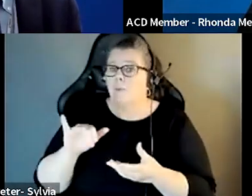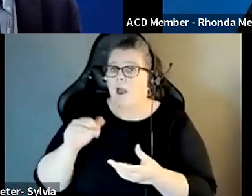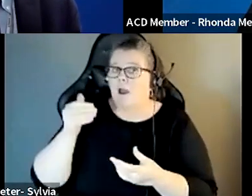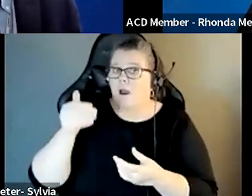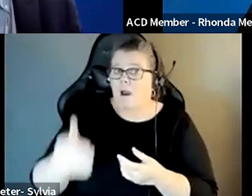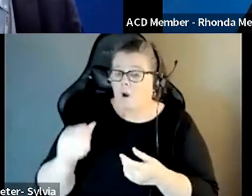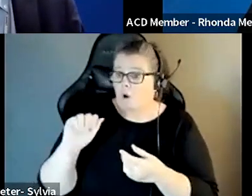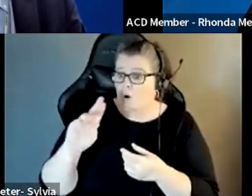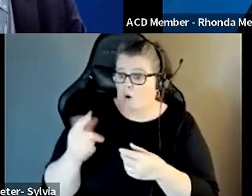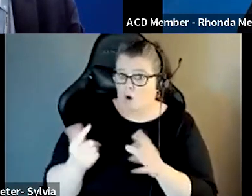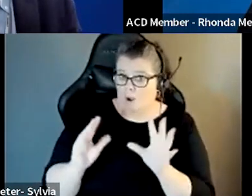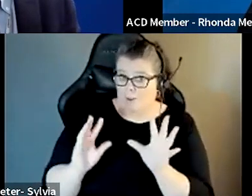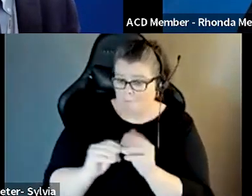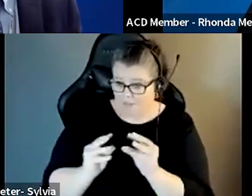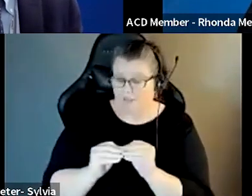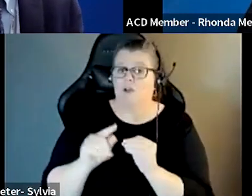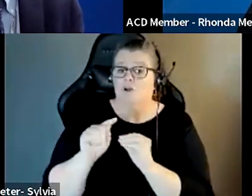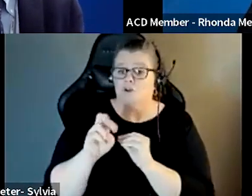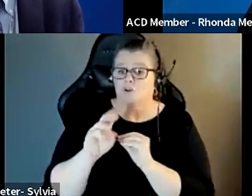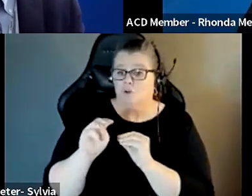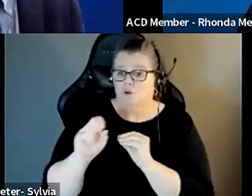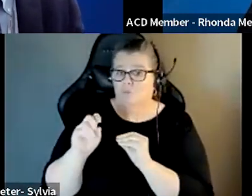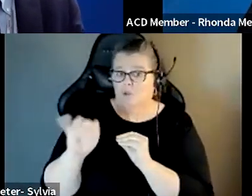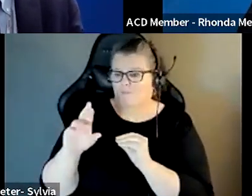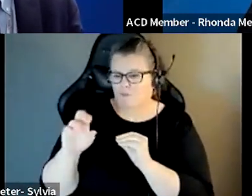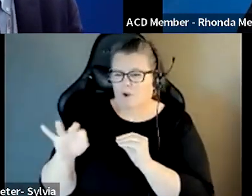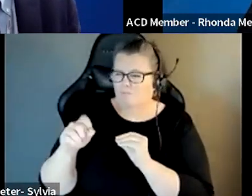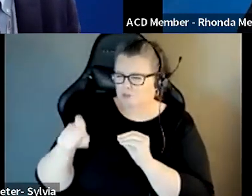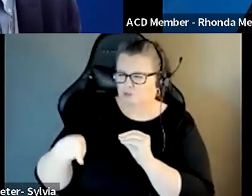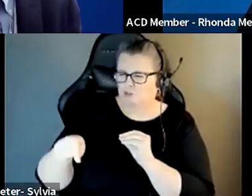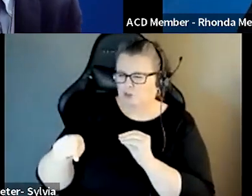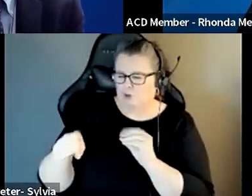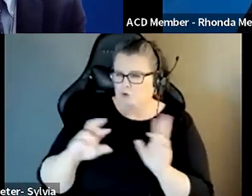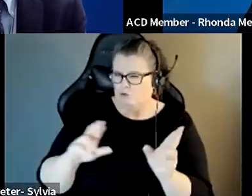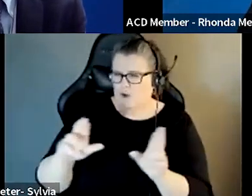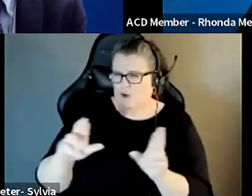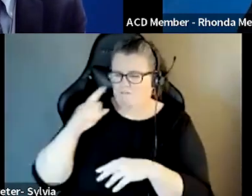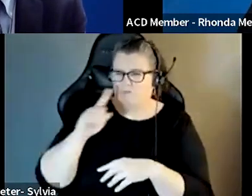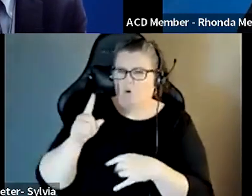the terms of reference should be available for a final vote, including by then we will know about that fourth question